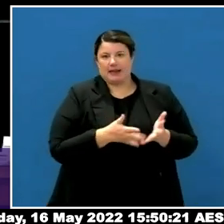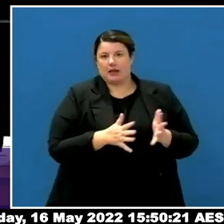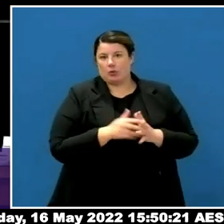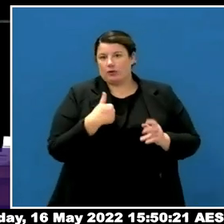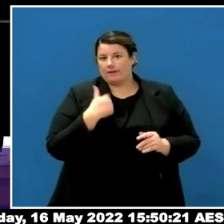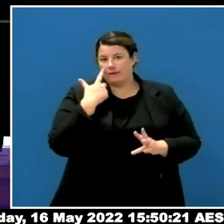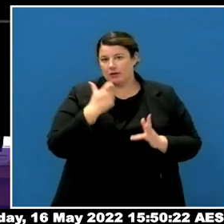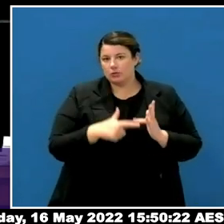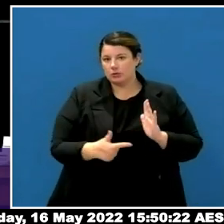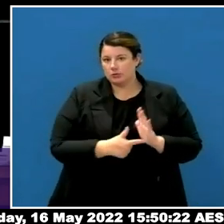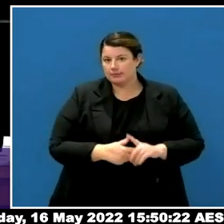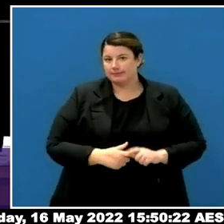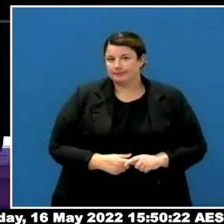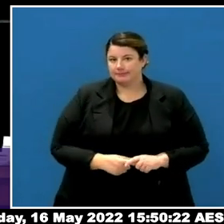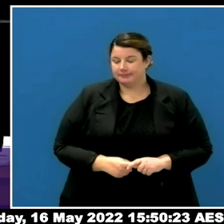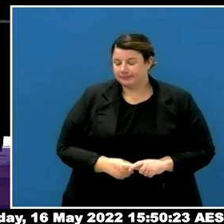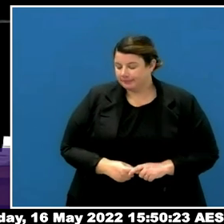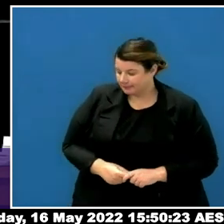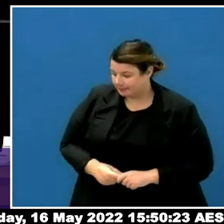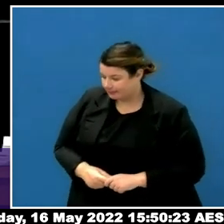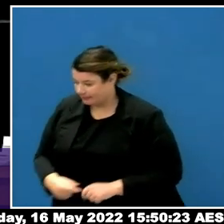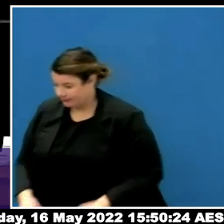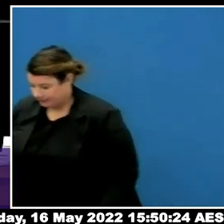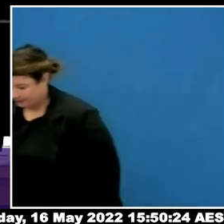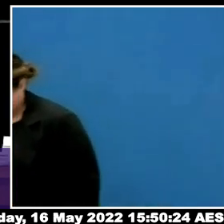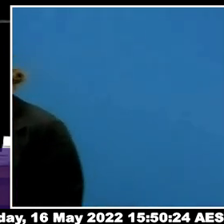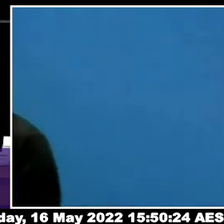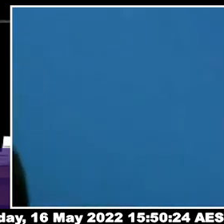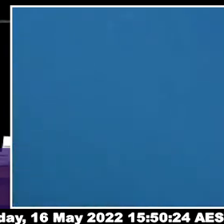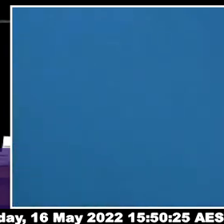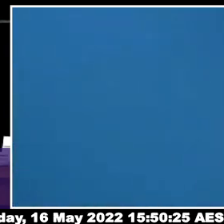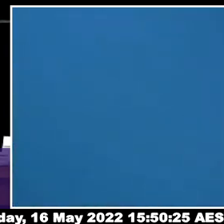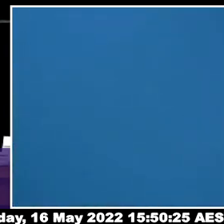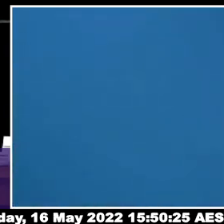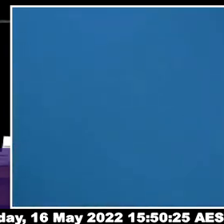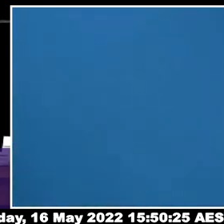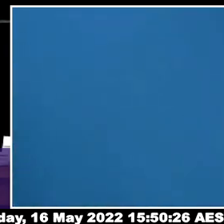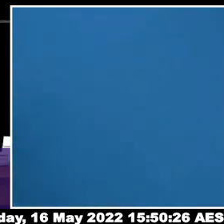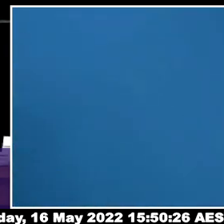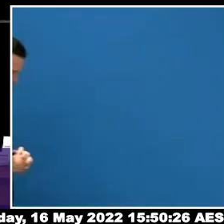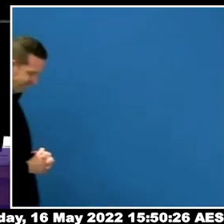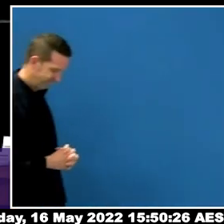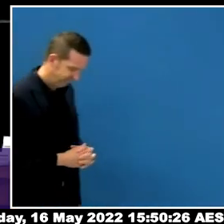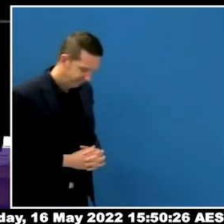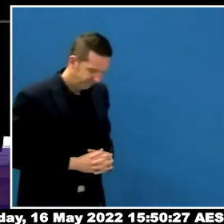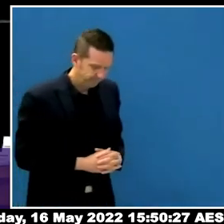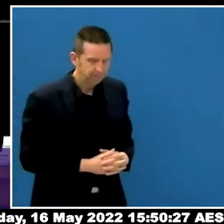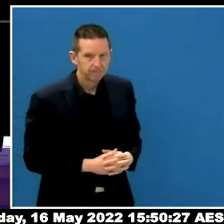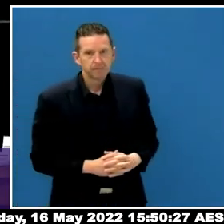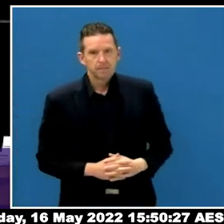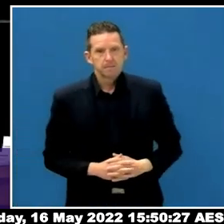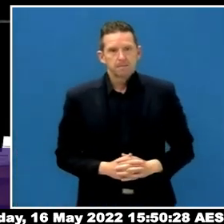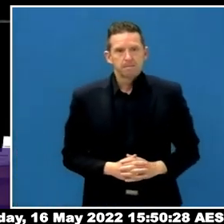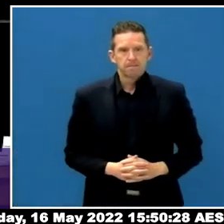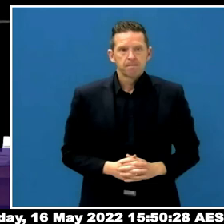Did - were any - did you - were meetings offered with the - with you -